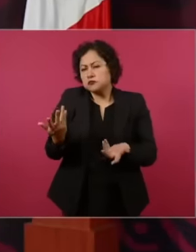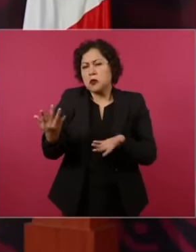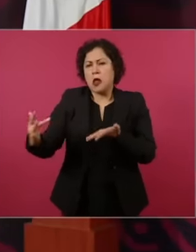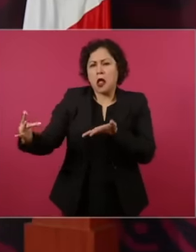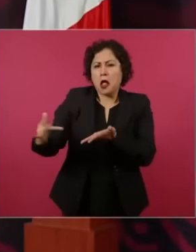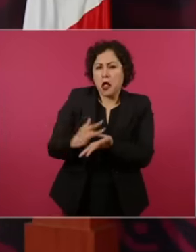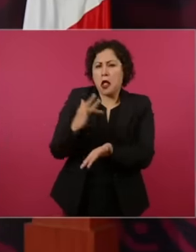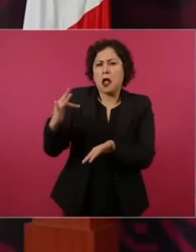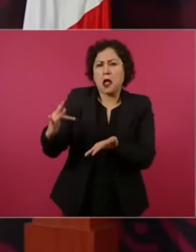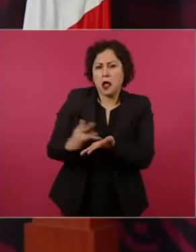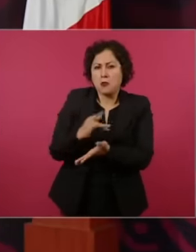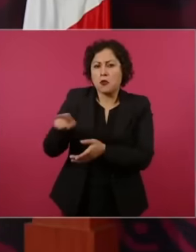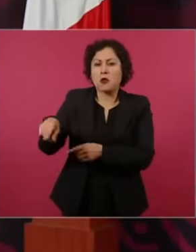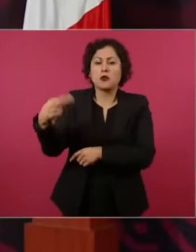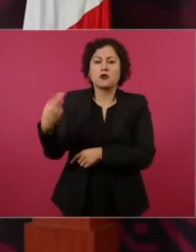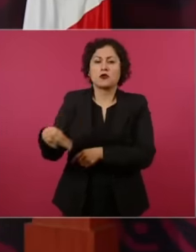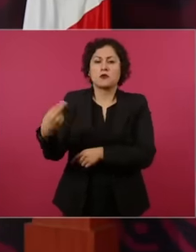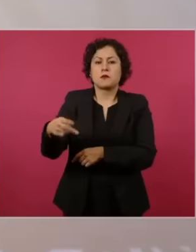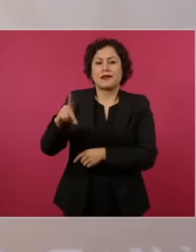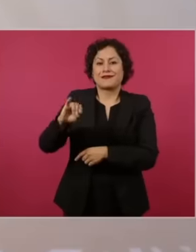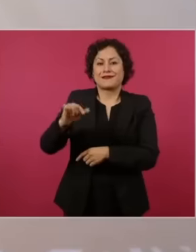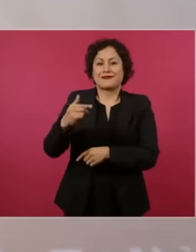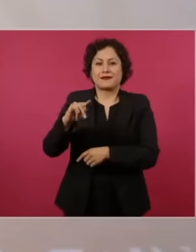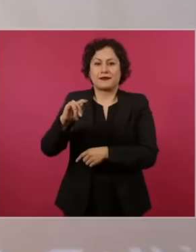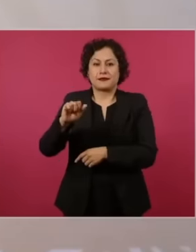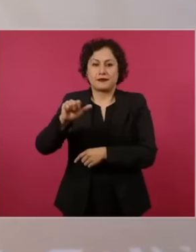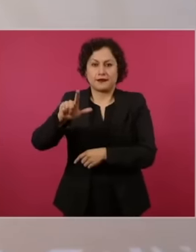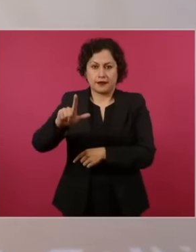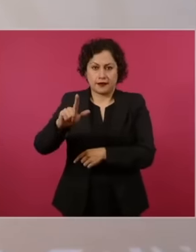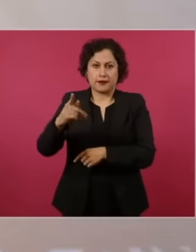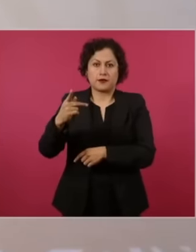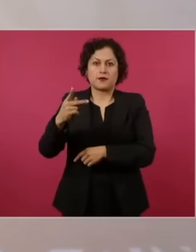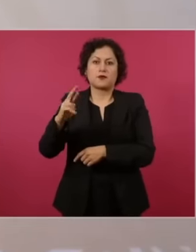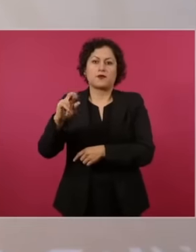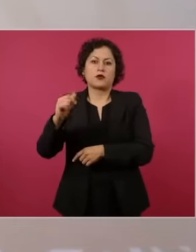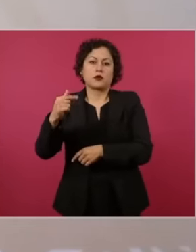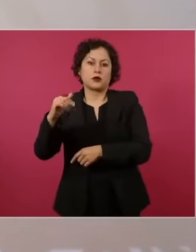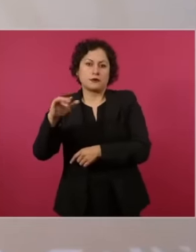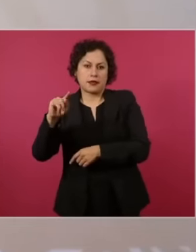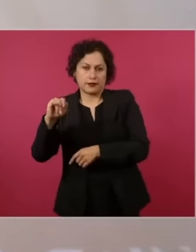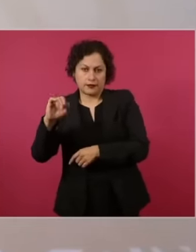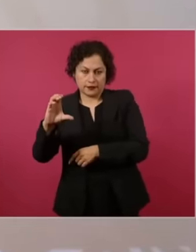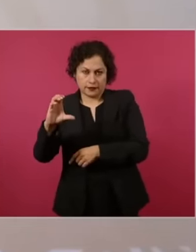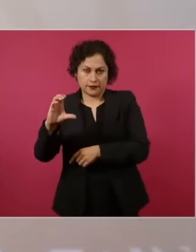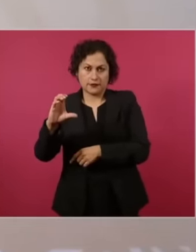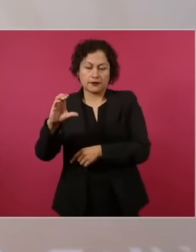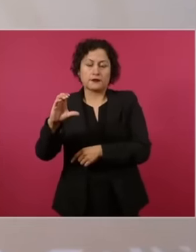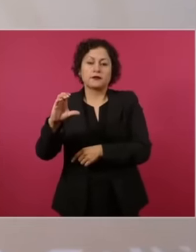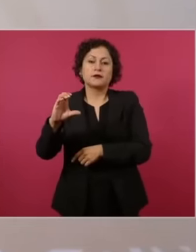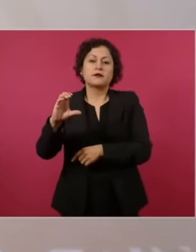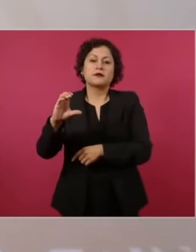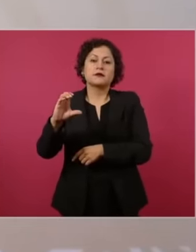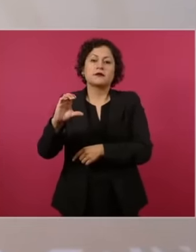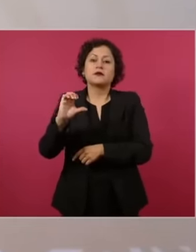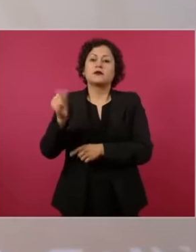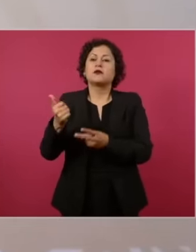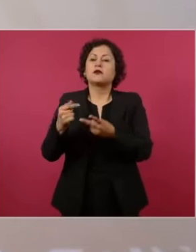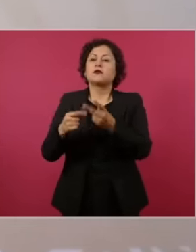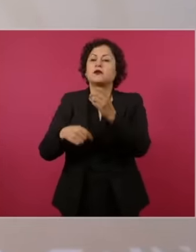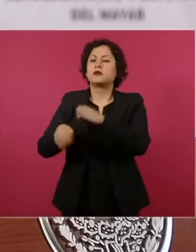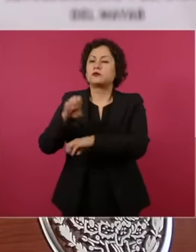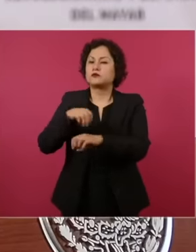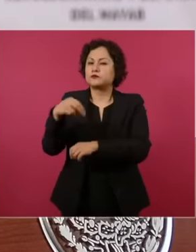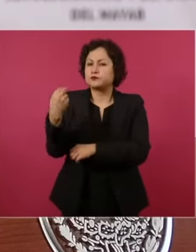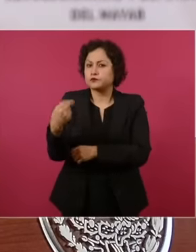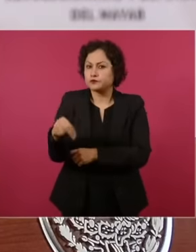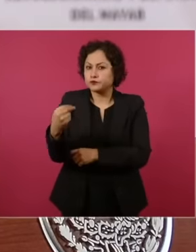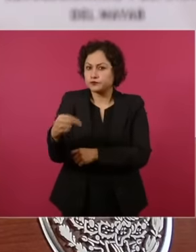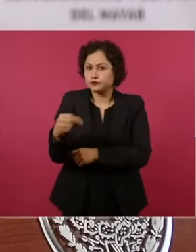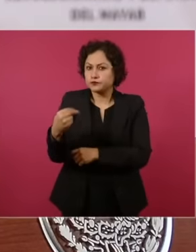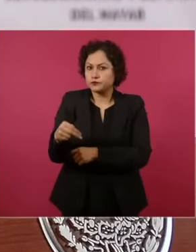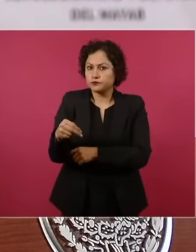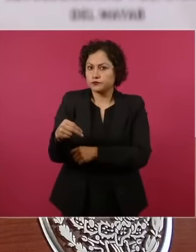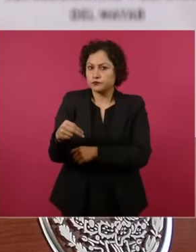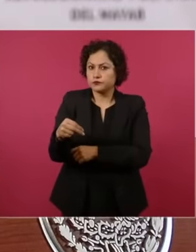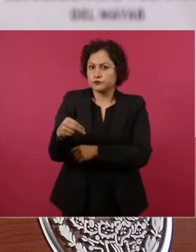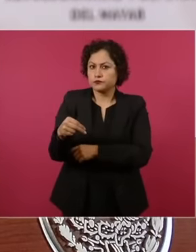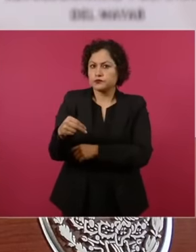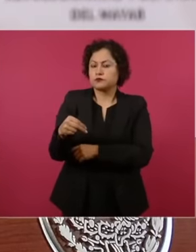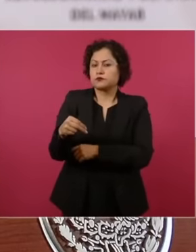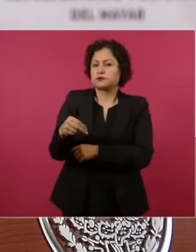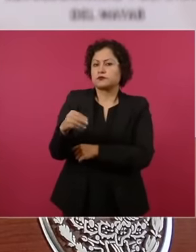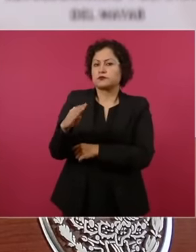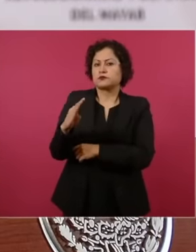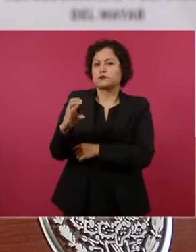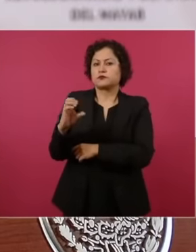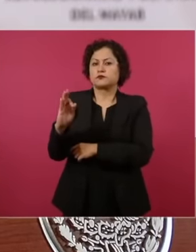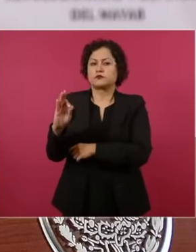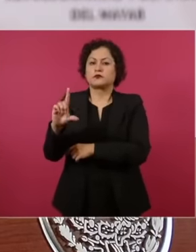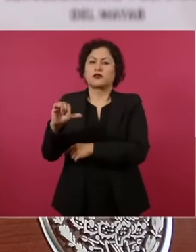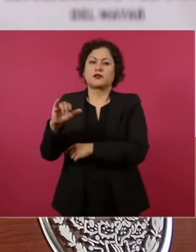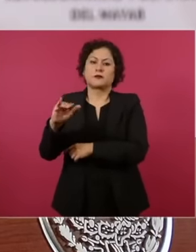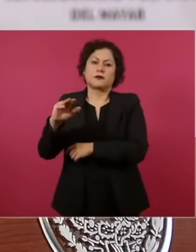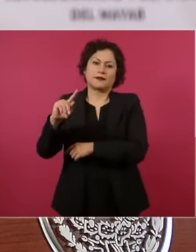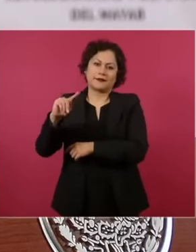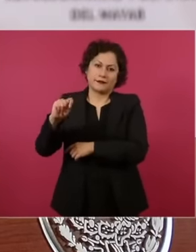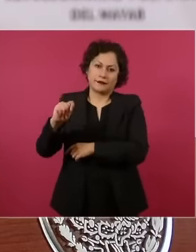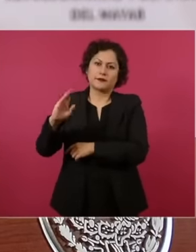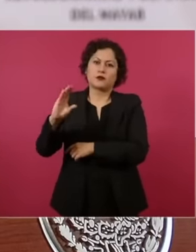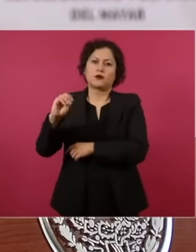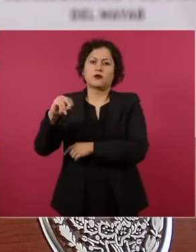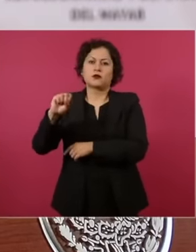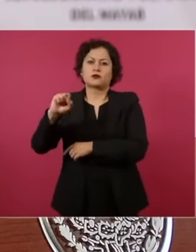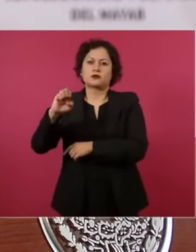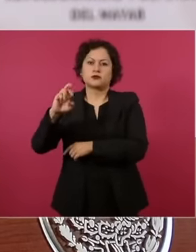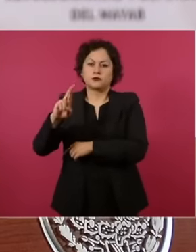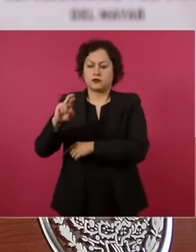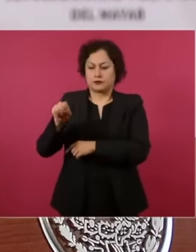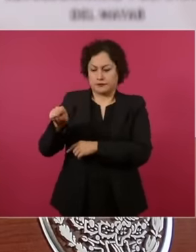digital bacon programmatic and a company called bcg limited consulting SB, these companies